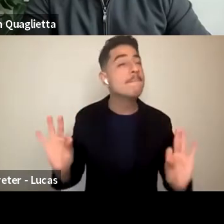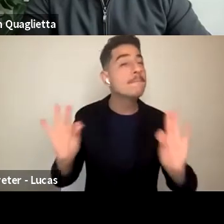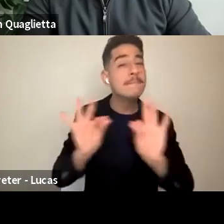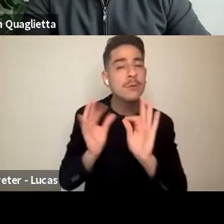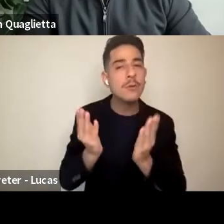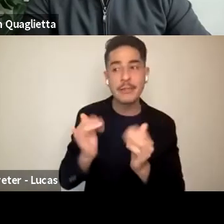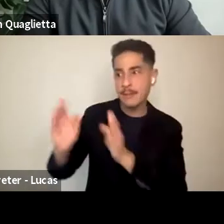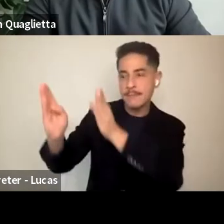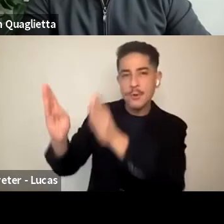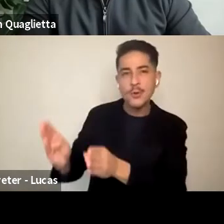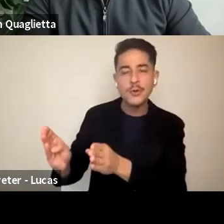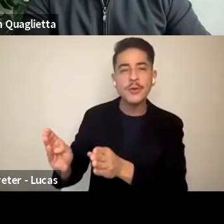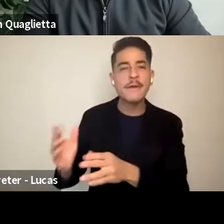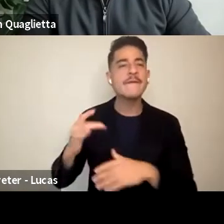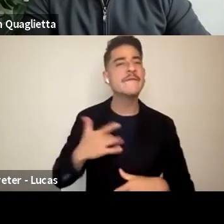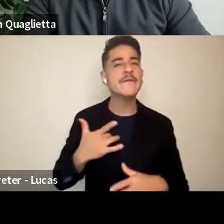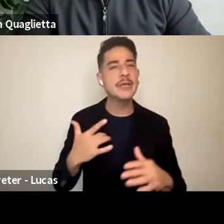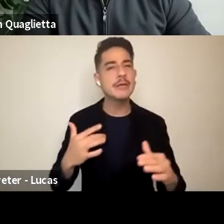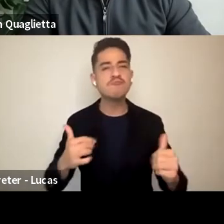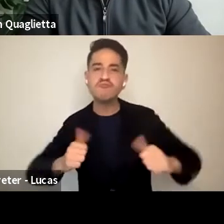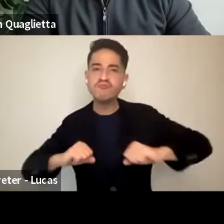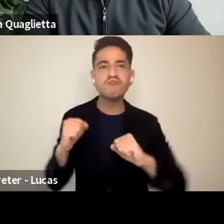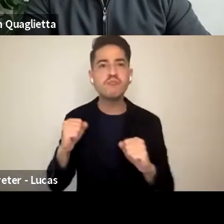person is comfortable speaking.